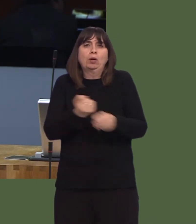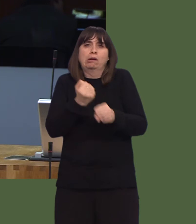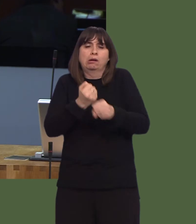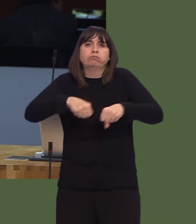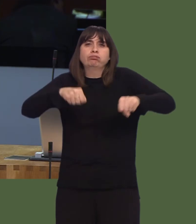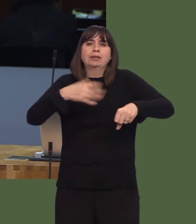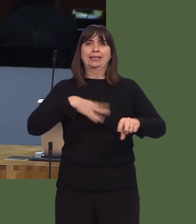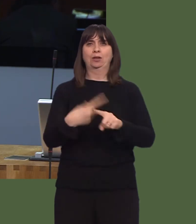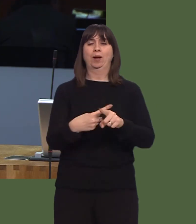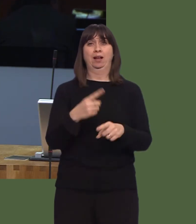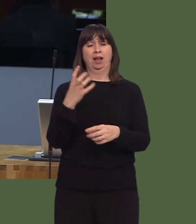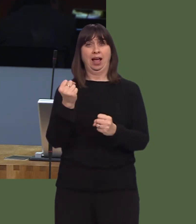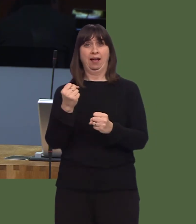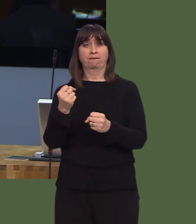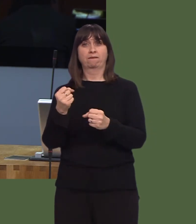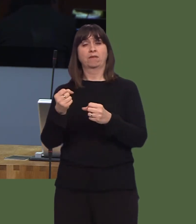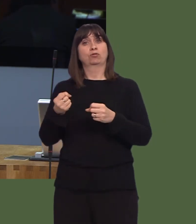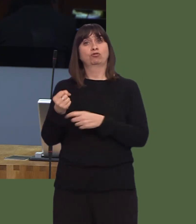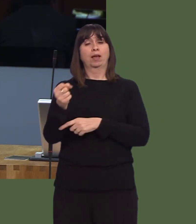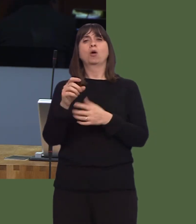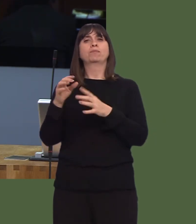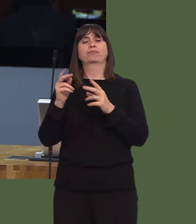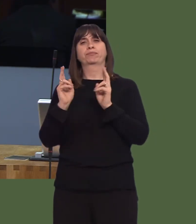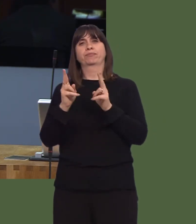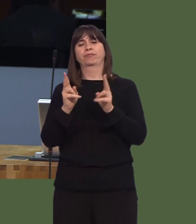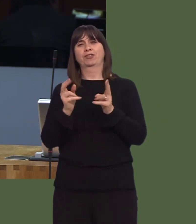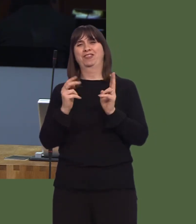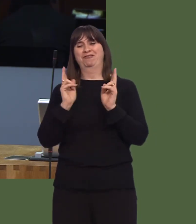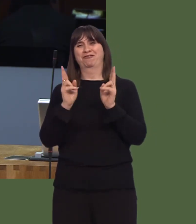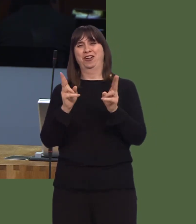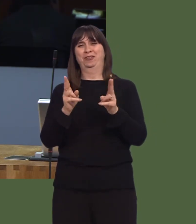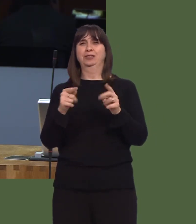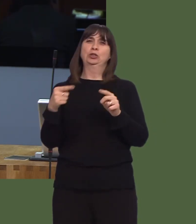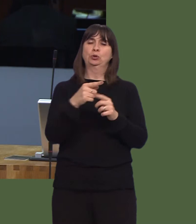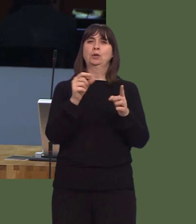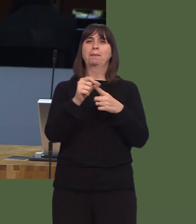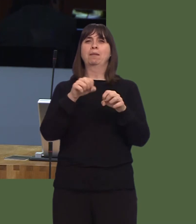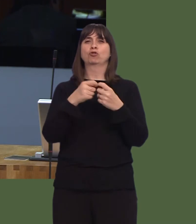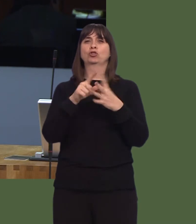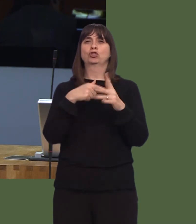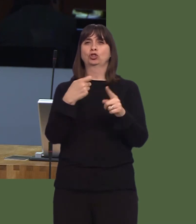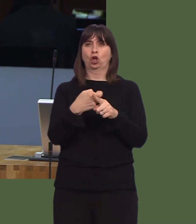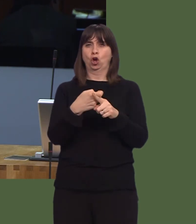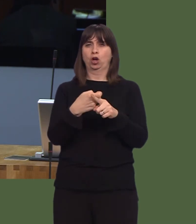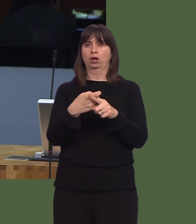At the moment, there's a resignalling project on the A477 to Pembroke Dock at its junction with the A4139.